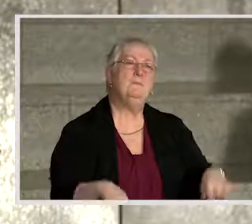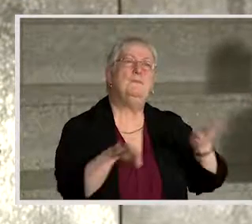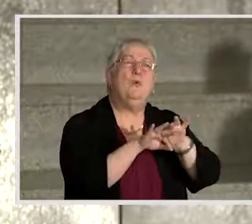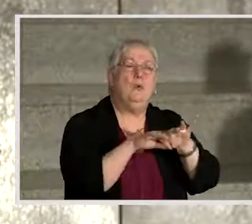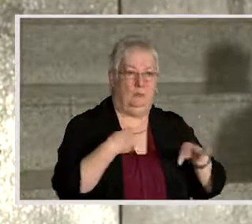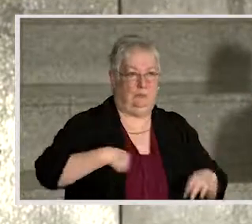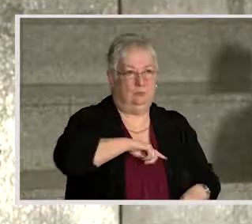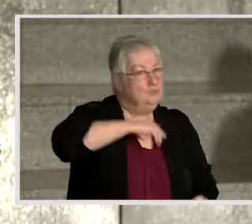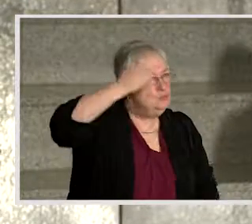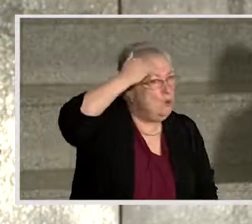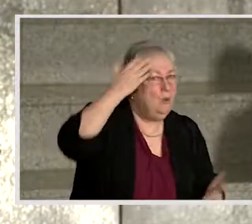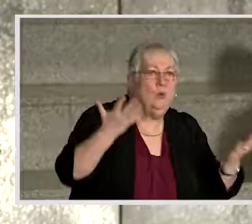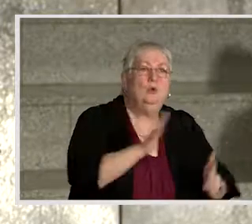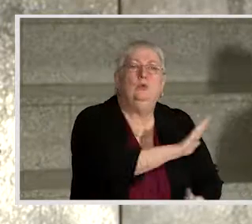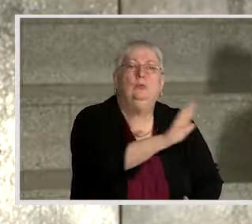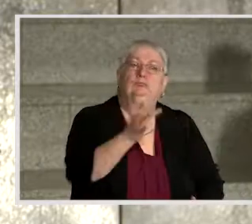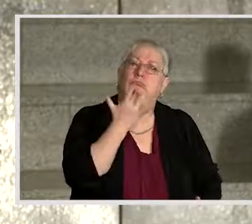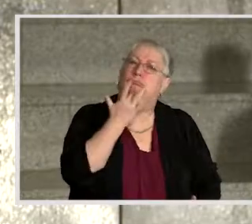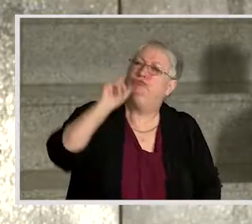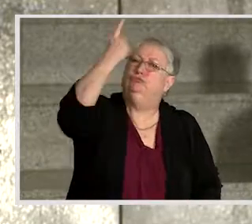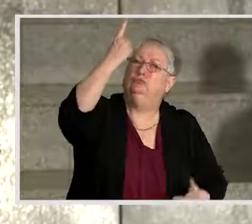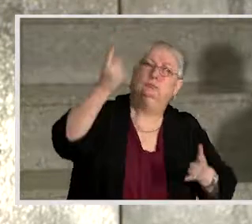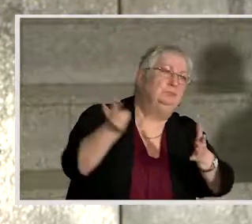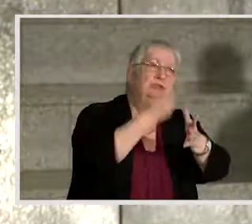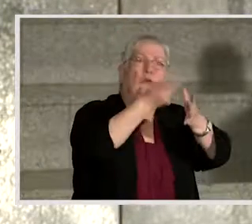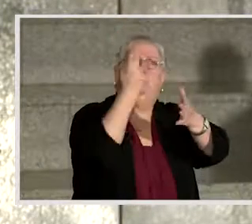WE TAKE YOUR COMMENTS VERY SERIOUSLY.